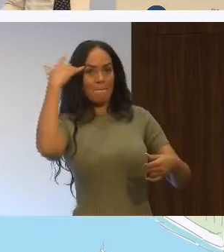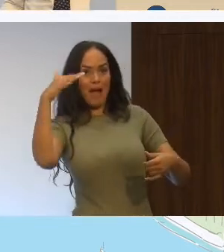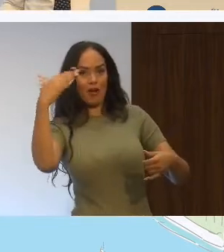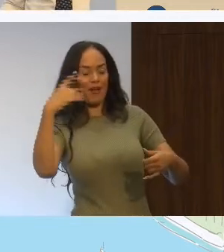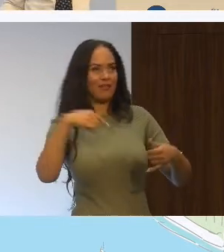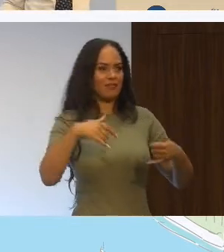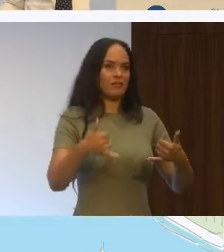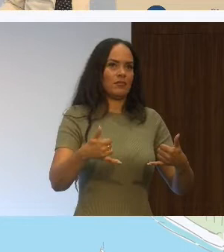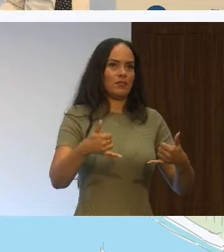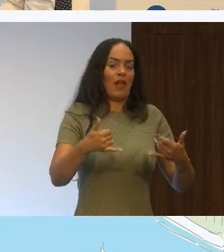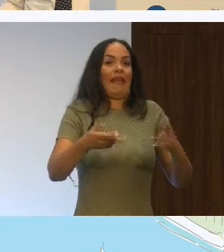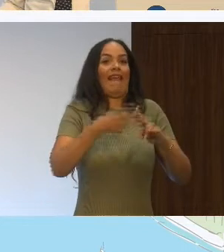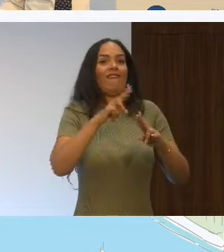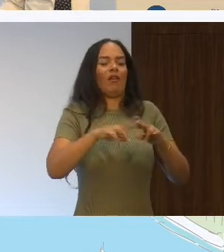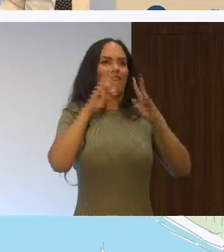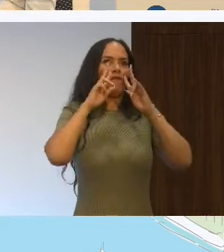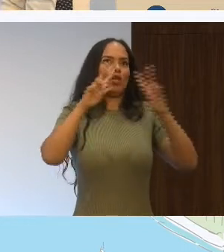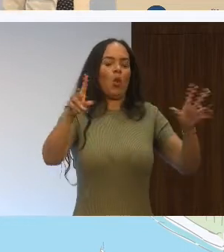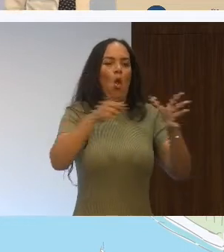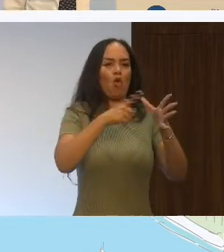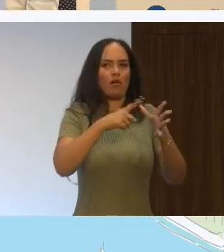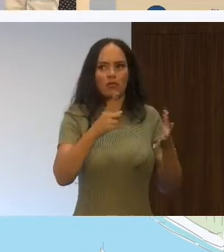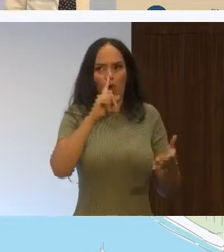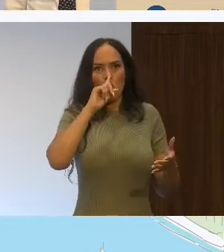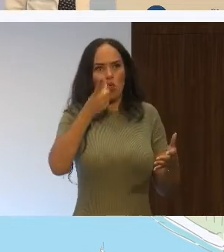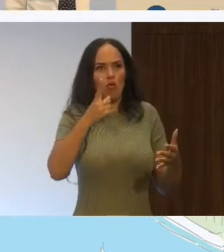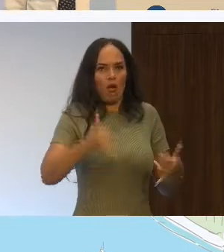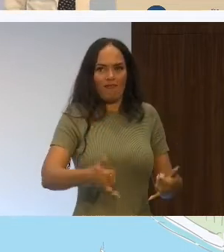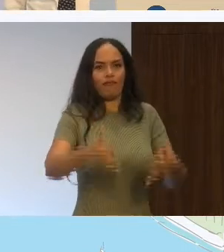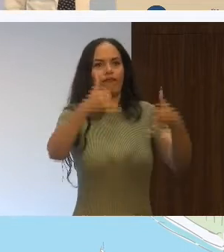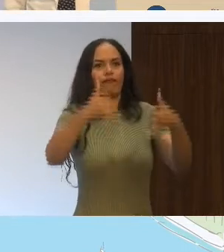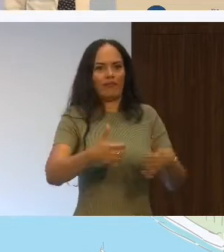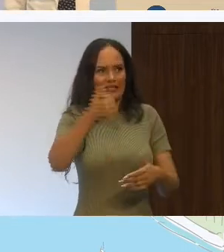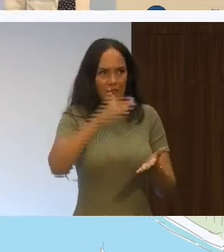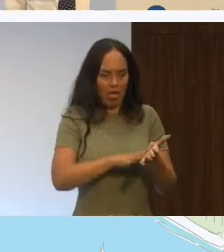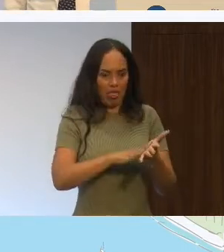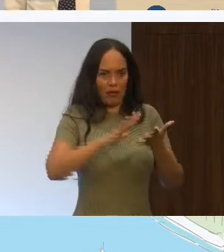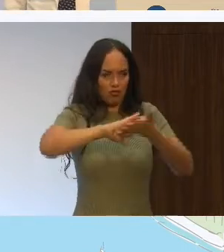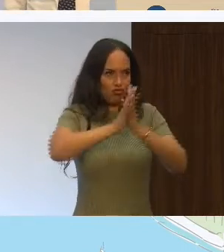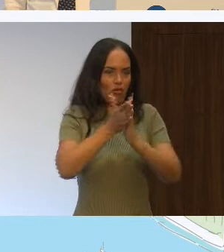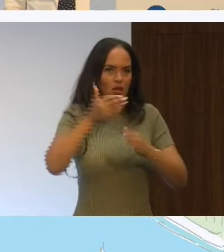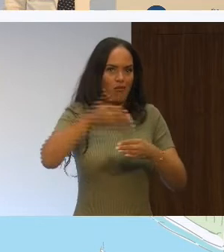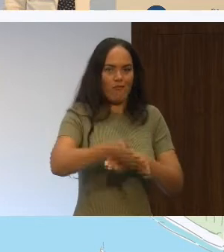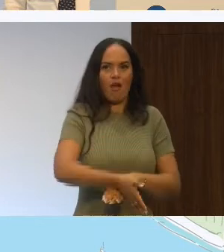You can't drive you can't fly a plane for six months. So, you know, these people, even though they get very infrequent